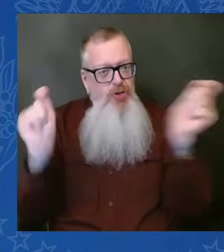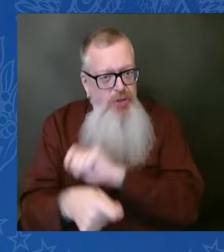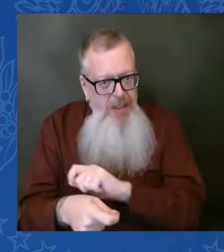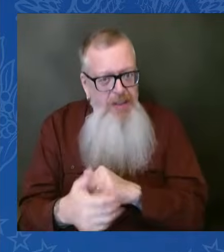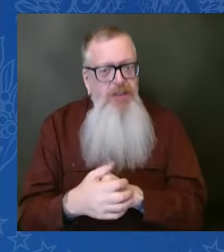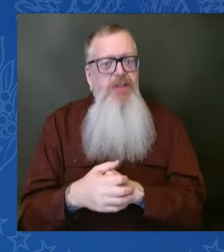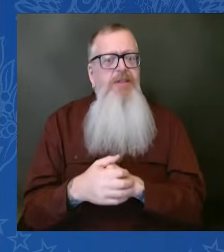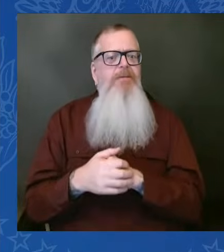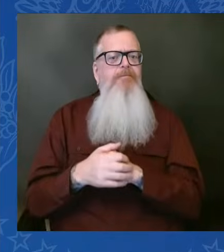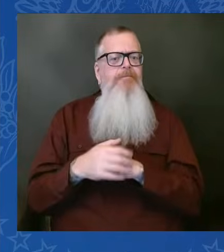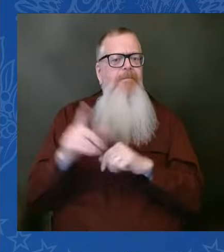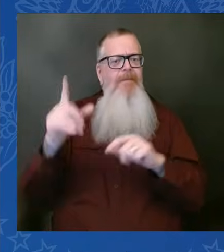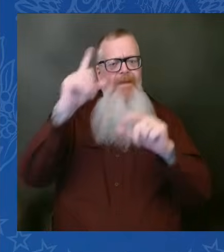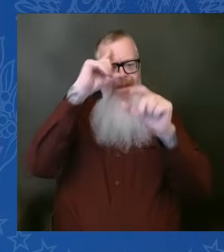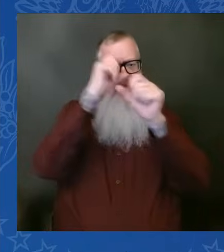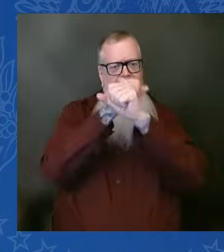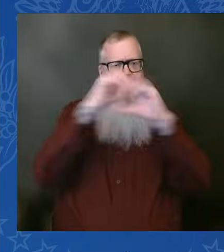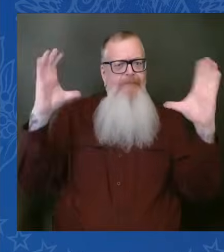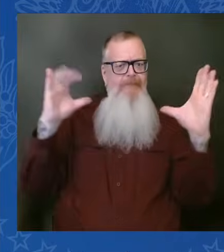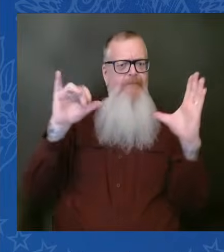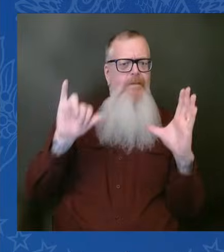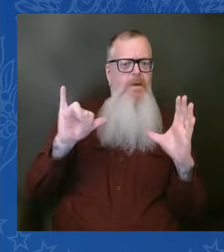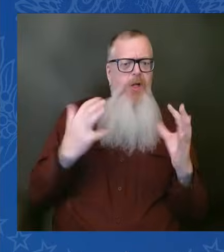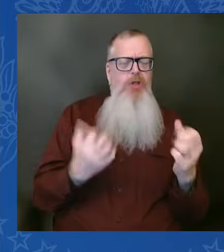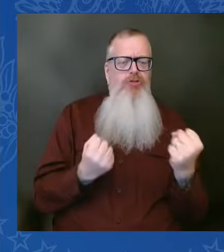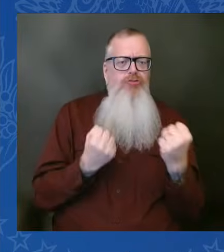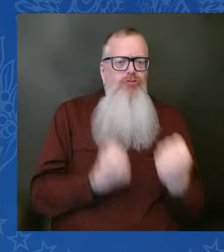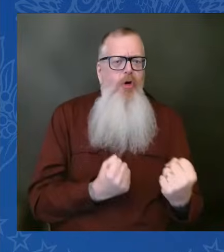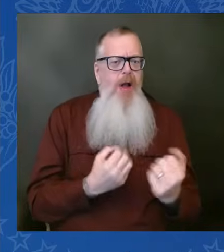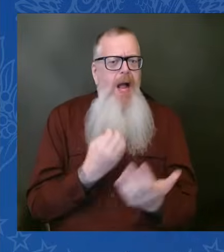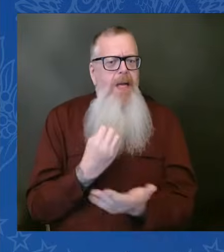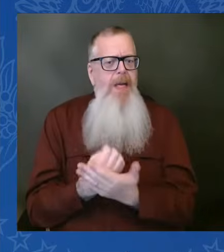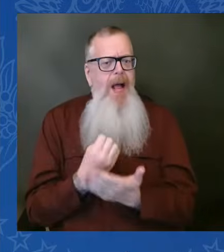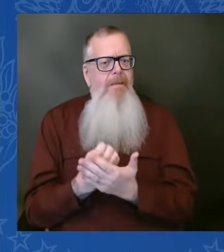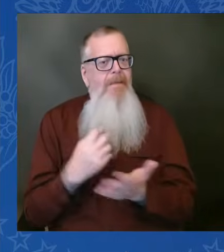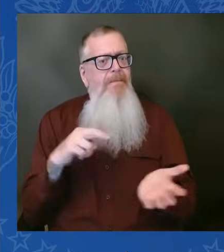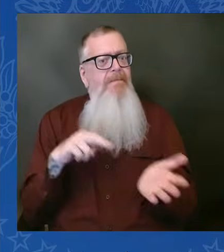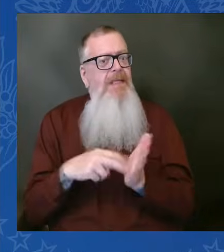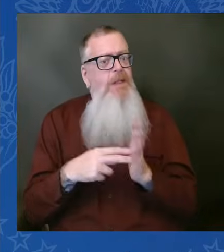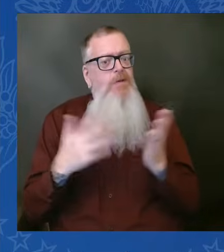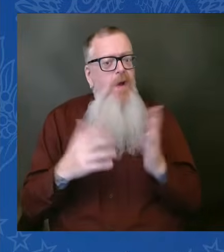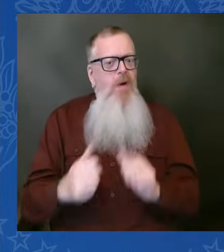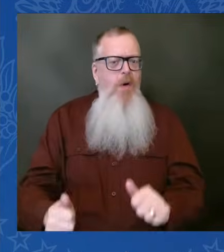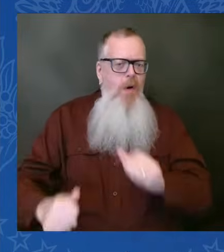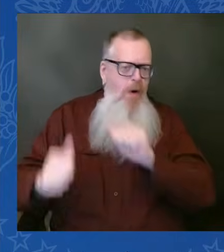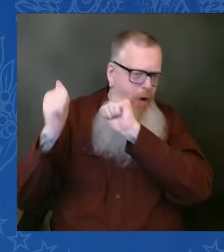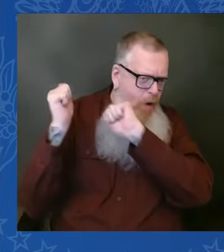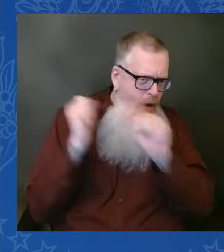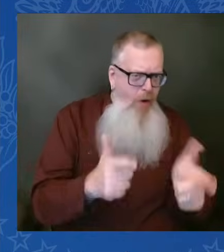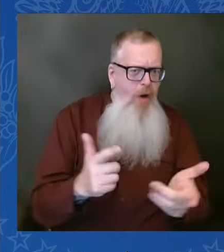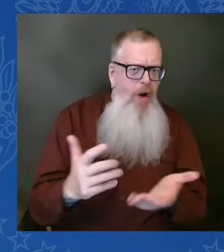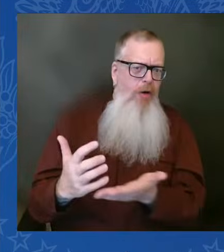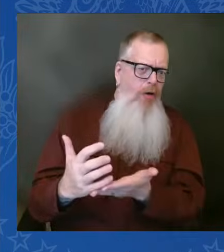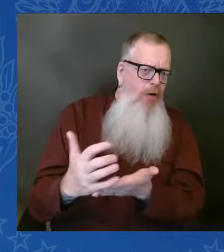allows all Americans to contribute productively and earn a good living to support themselves and their families.